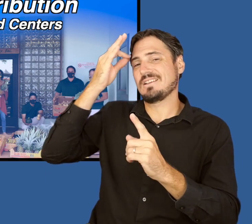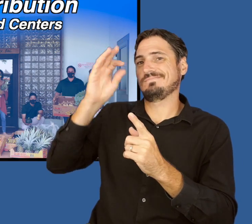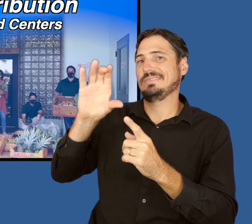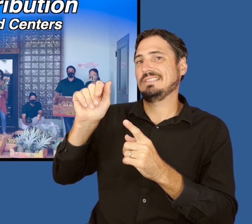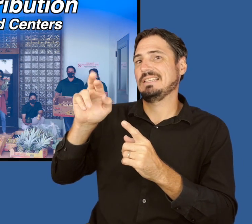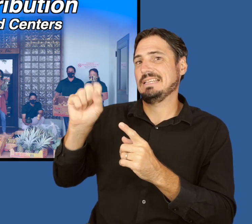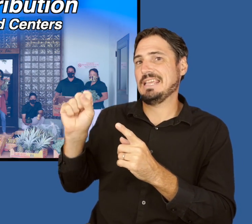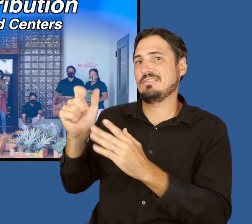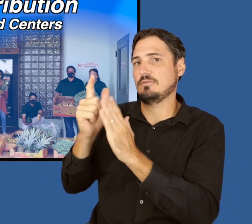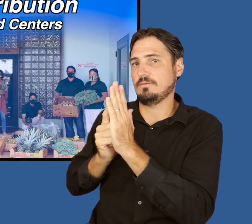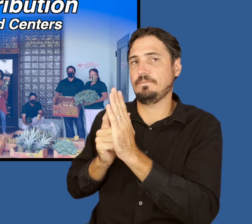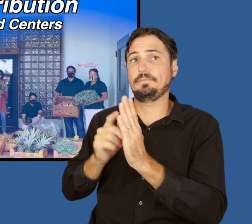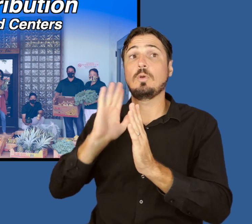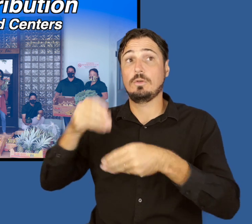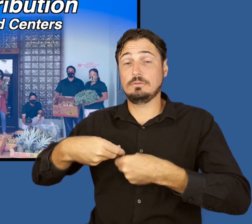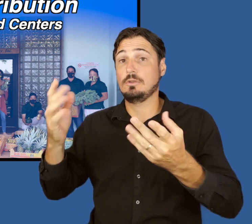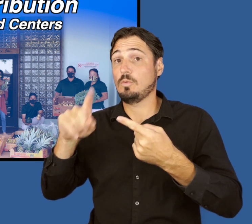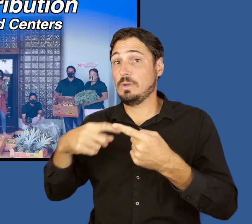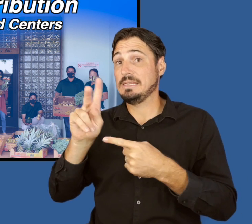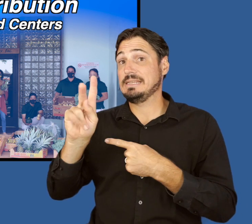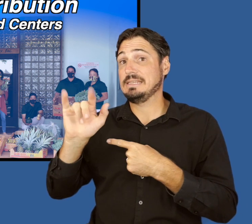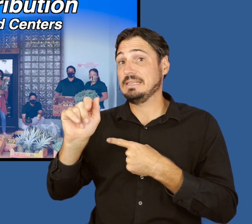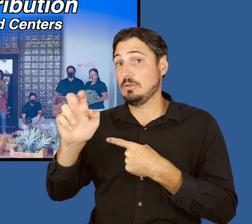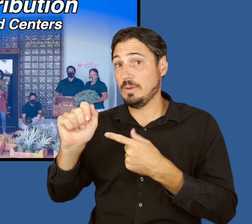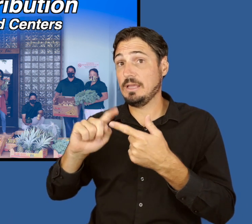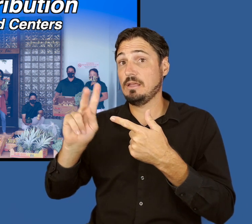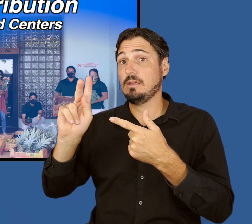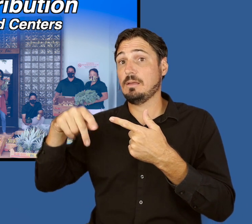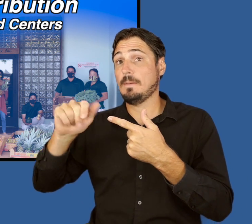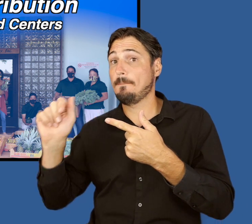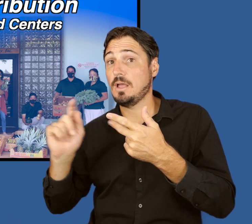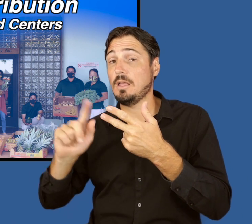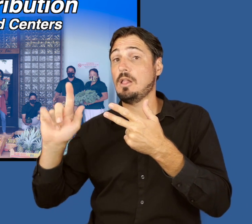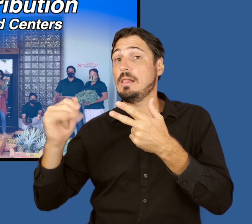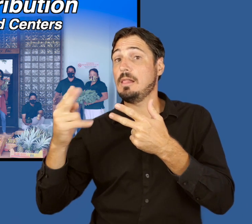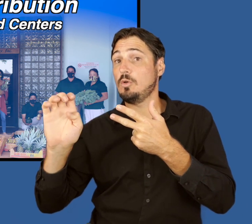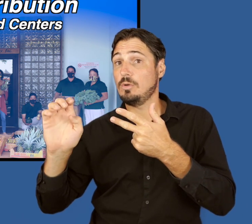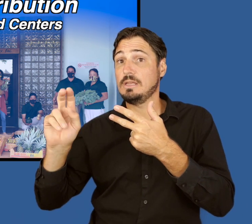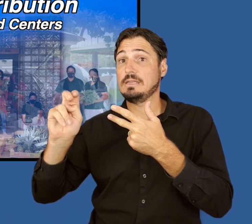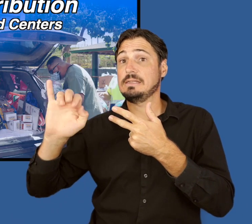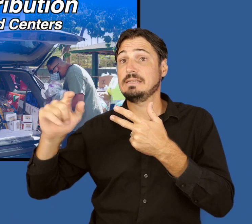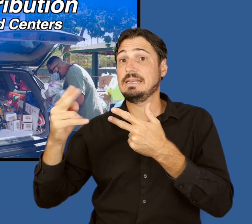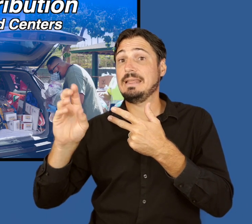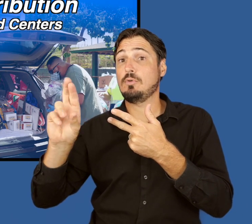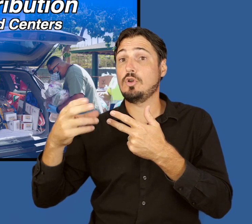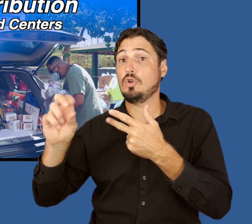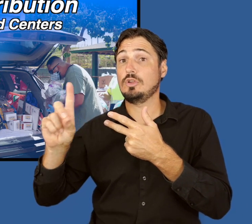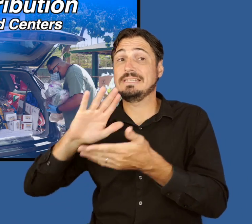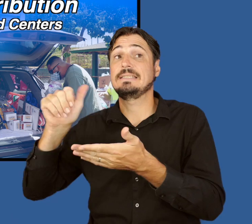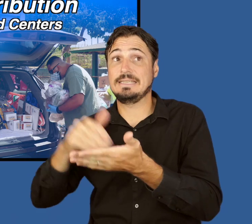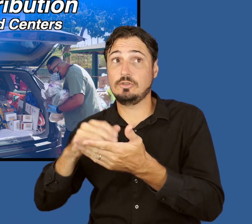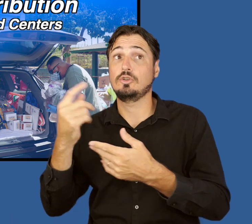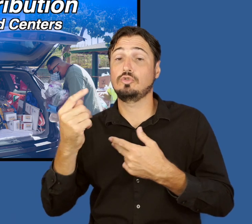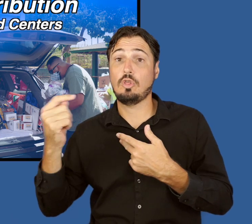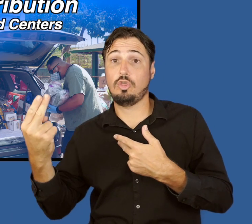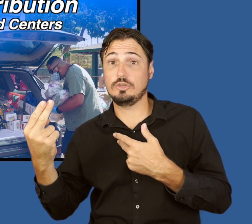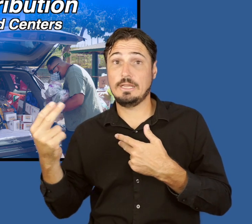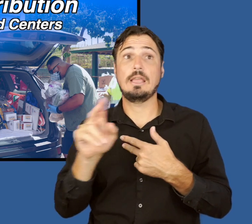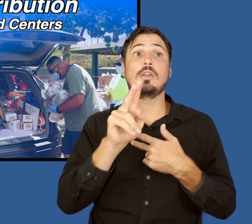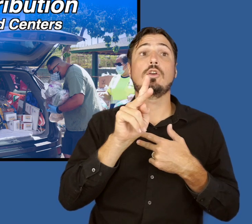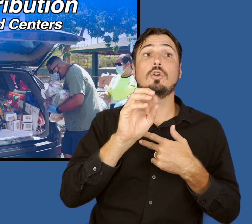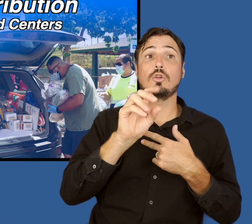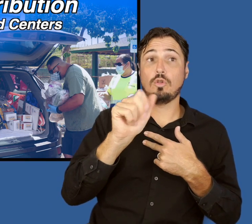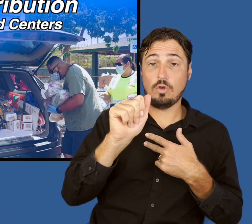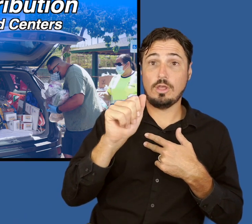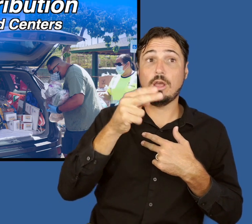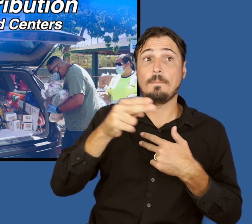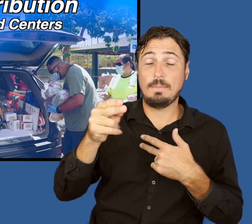Distributions will be at the Kilauea, Kapa‘a, and Līhu‘e neighborhood centers on Tuesdays and Thursdays; and at the Koloa, Hanapēpē, and Waimea neighborhood centers on Wednesdays